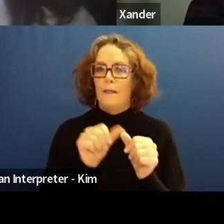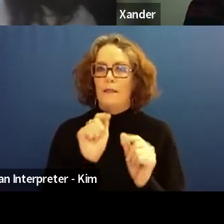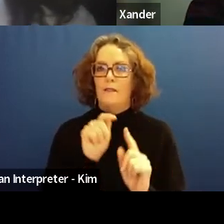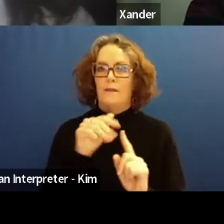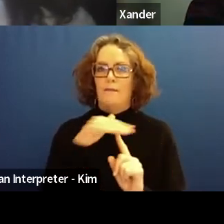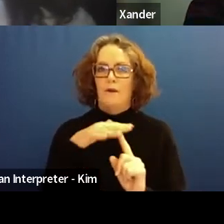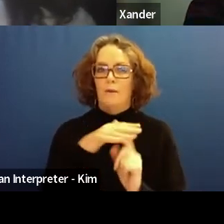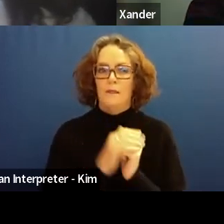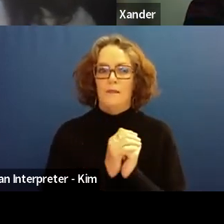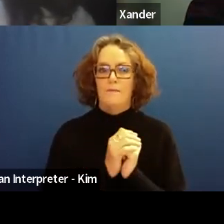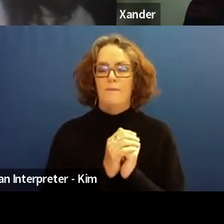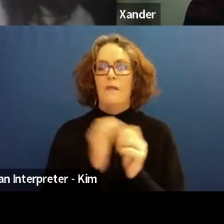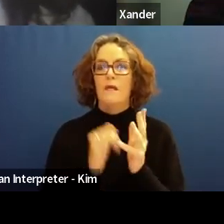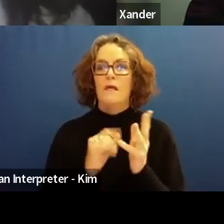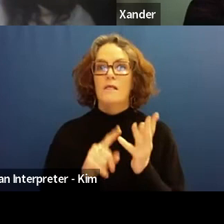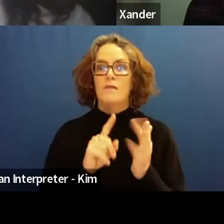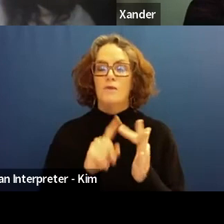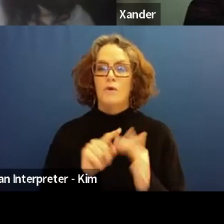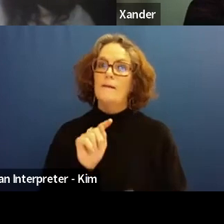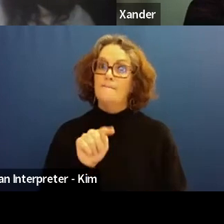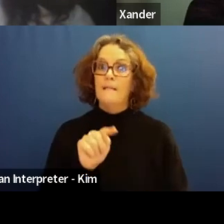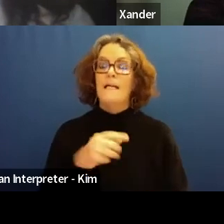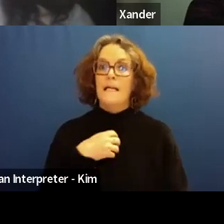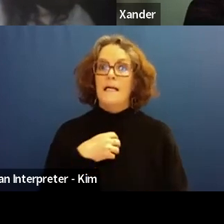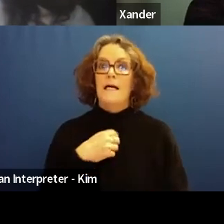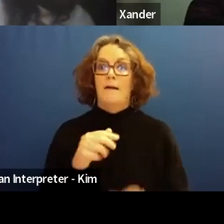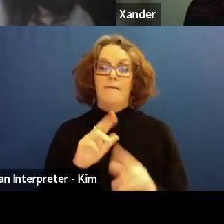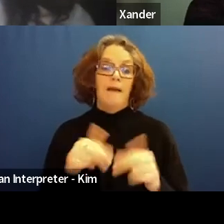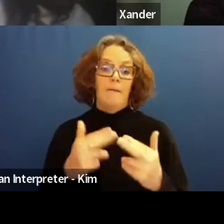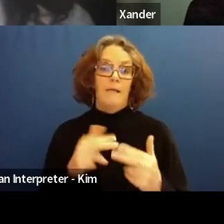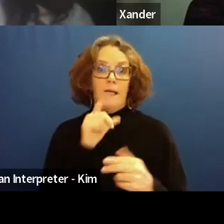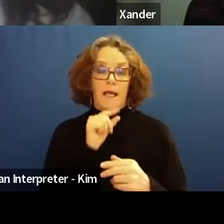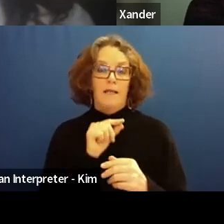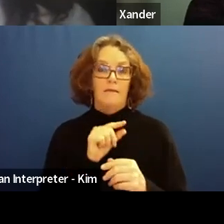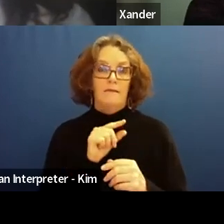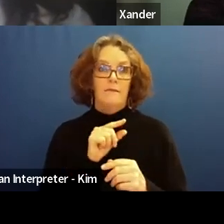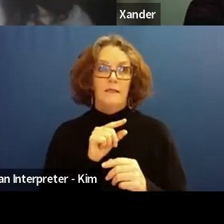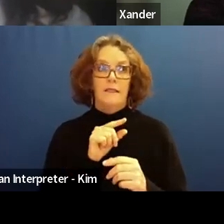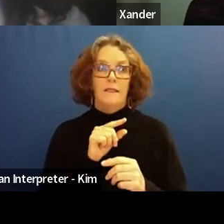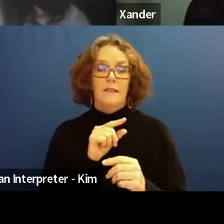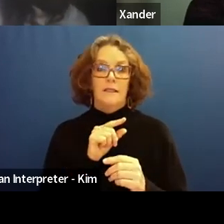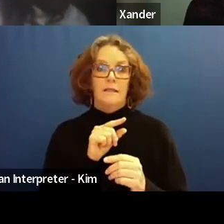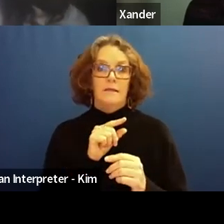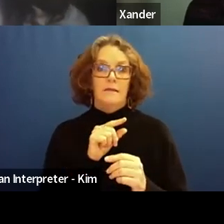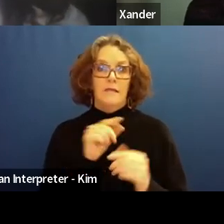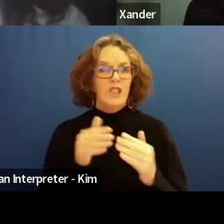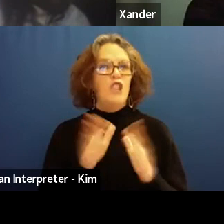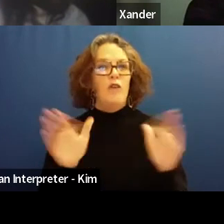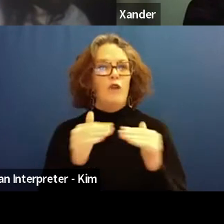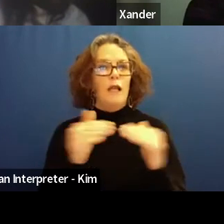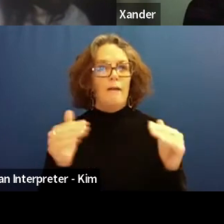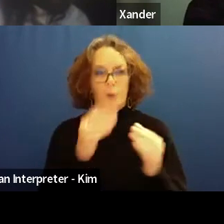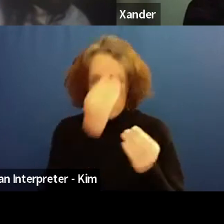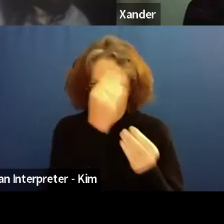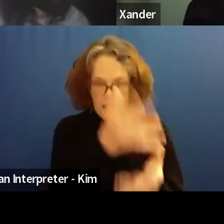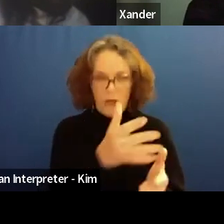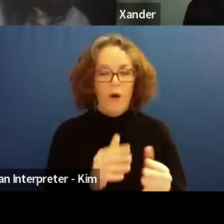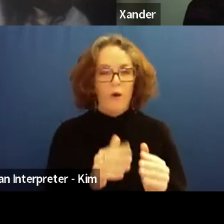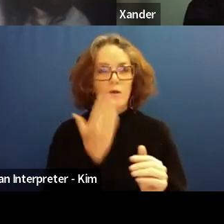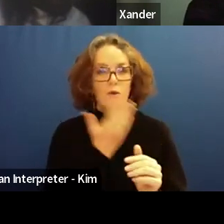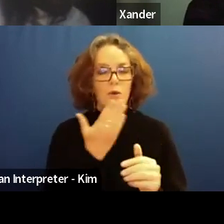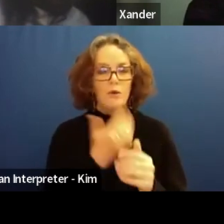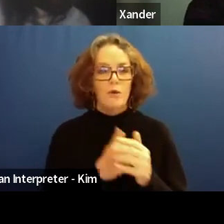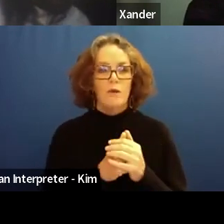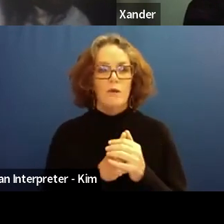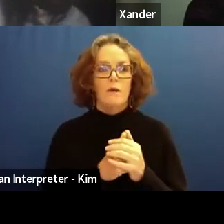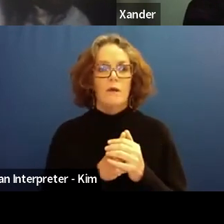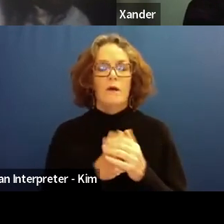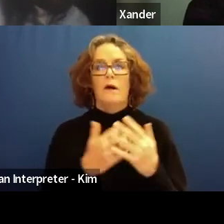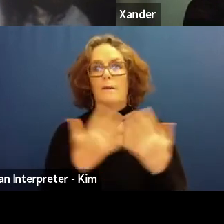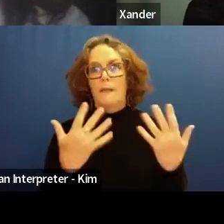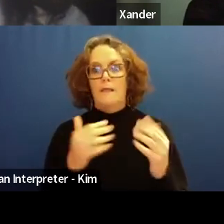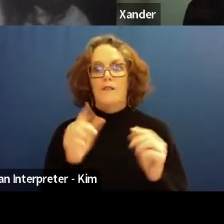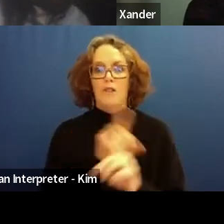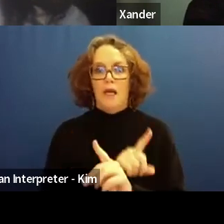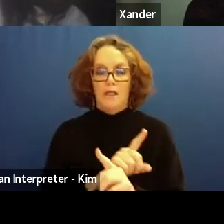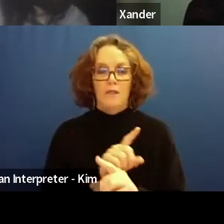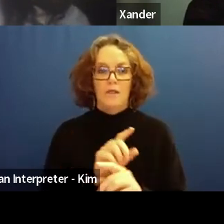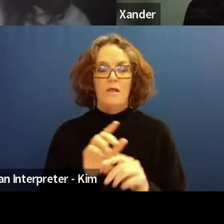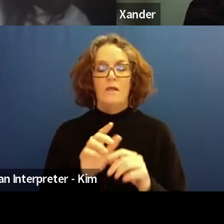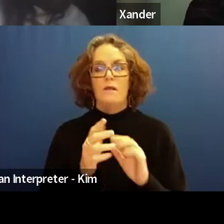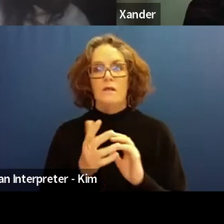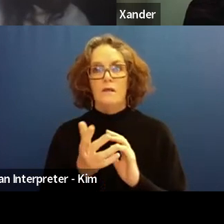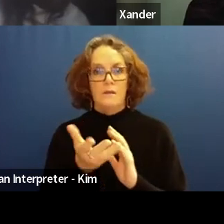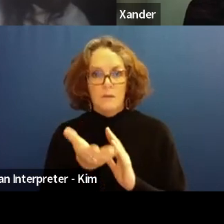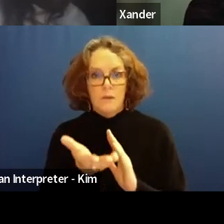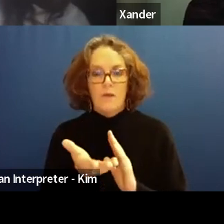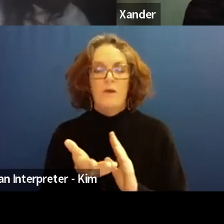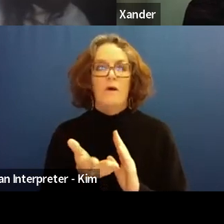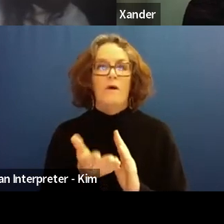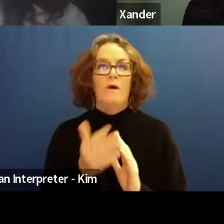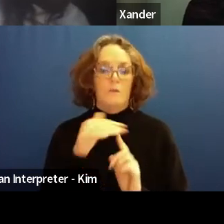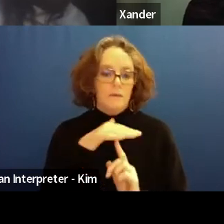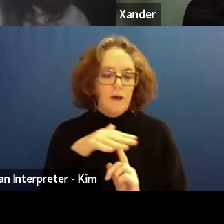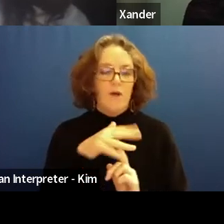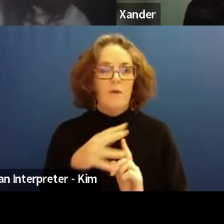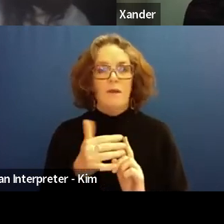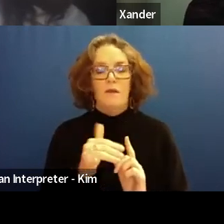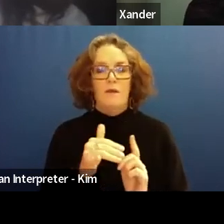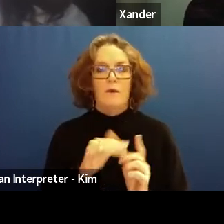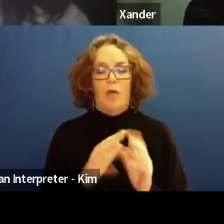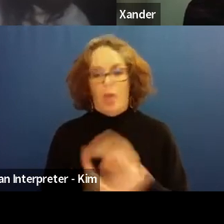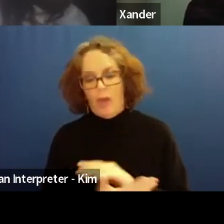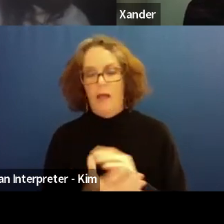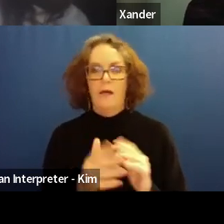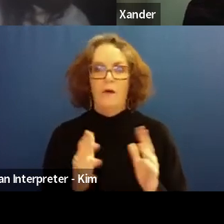It's one of those things that I suppose, families can give schools and inside of a general level, you know, the changes in routine, or overwhelming sensory input can be destabilizing so I suppose they sort of general things and experiences and examples